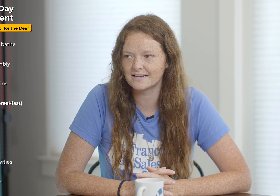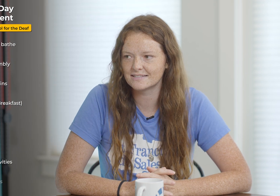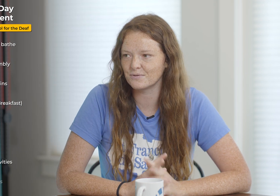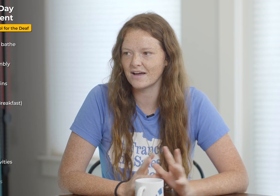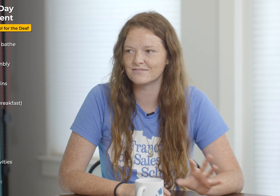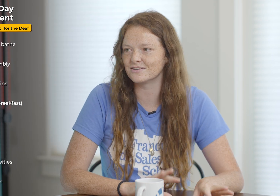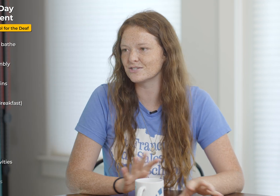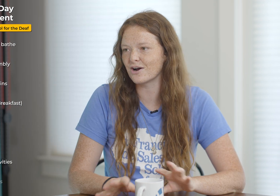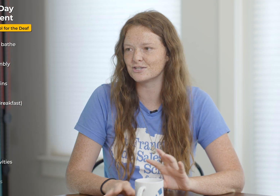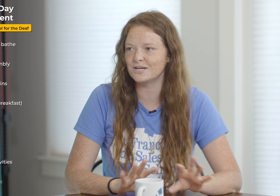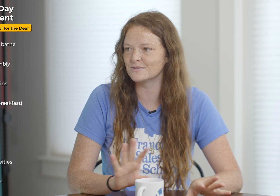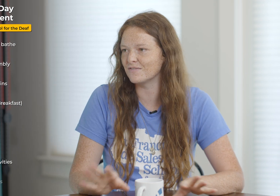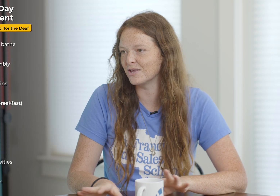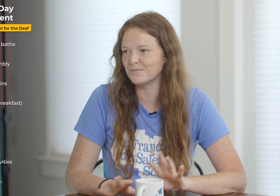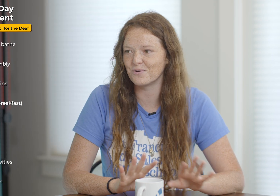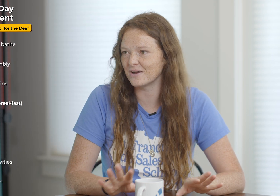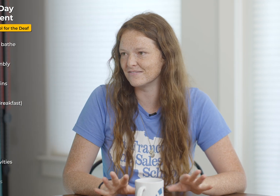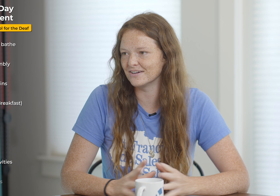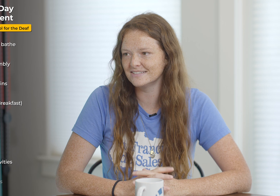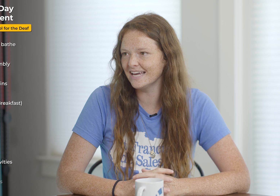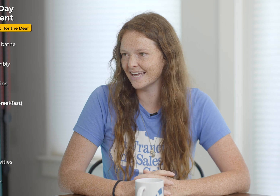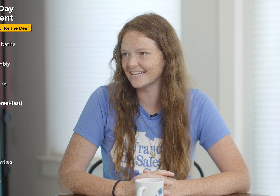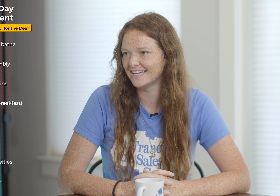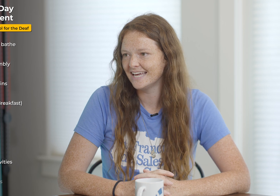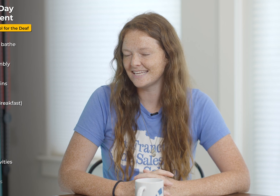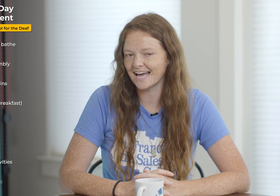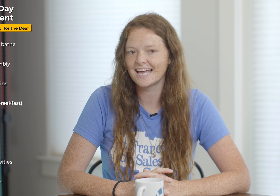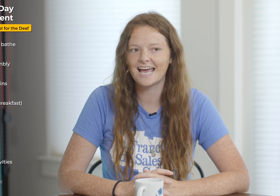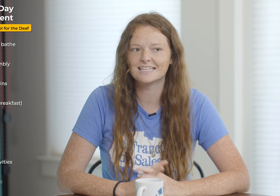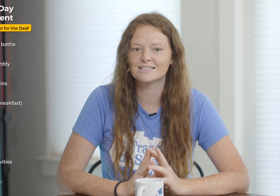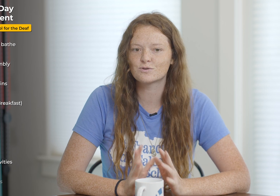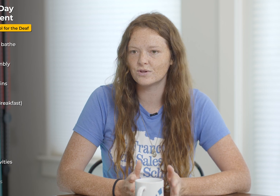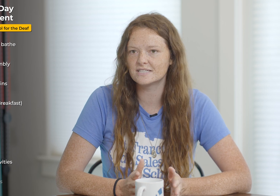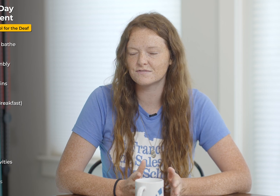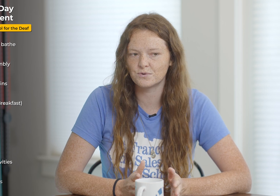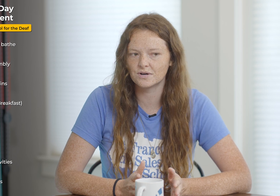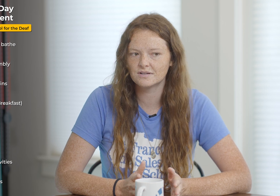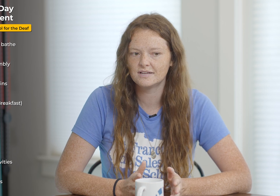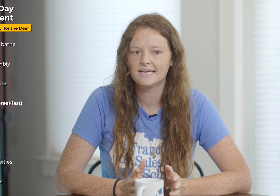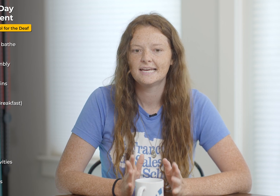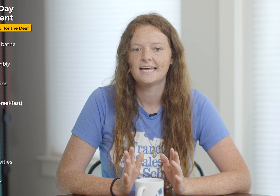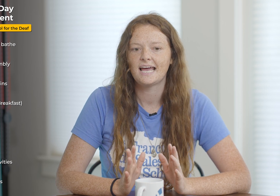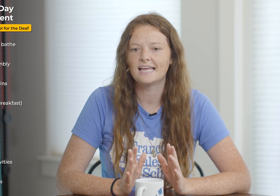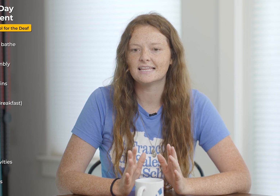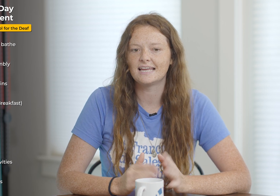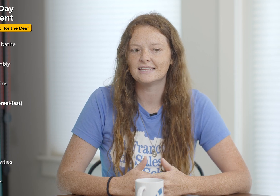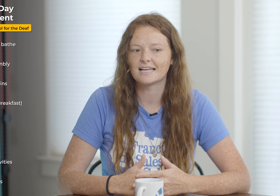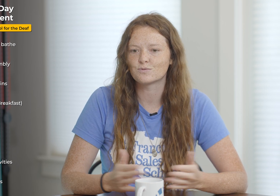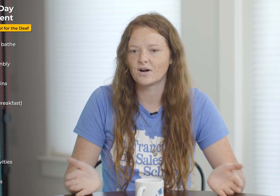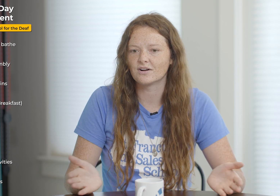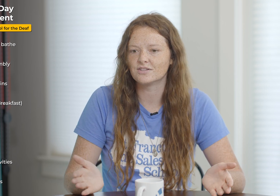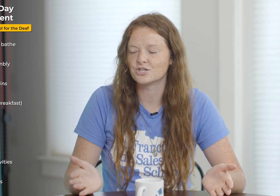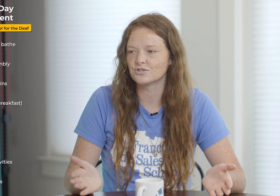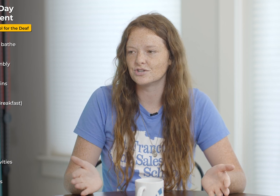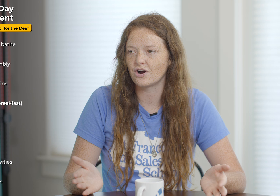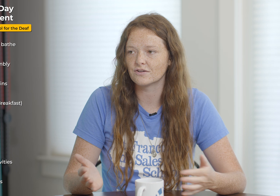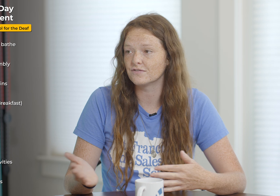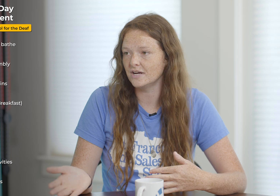Yeah. So we have their soccer team and we've all whatever. Yeah, yeah. And school ends at four and then that's where the children are free.